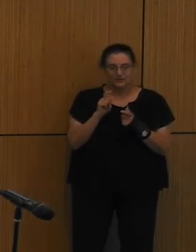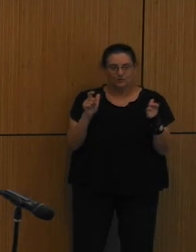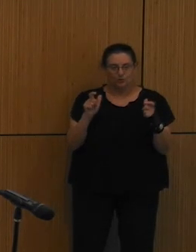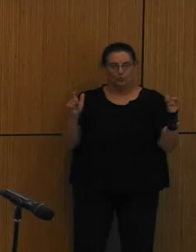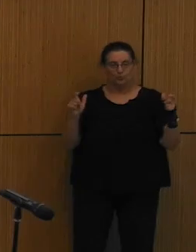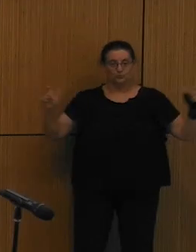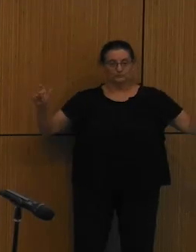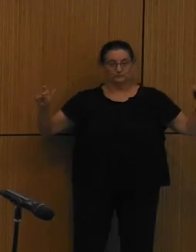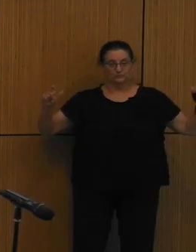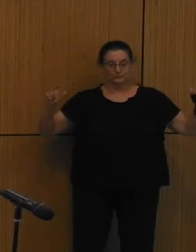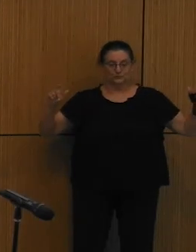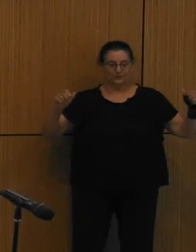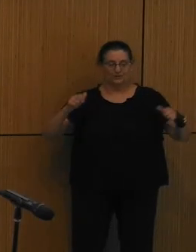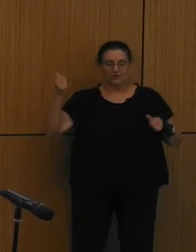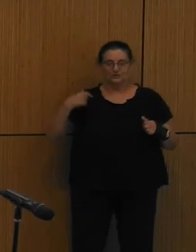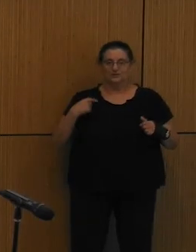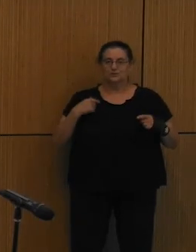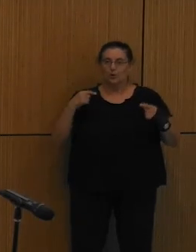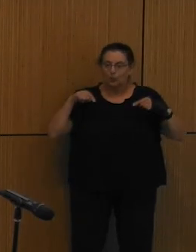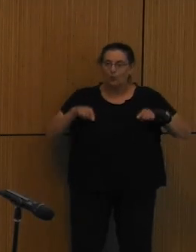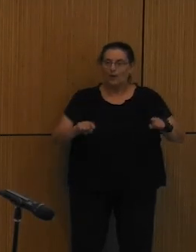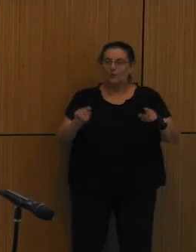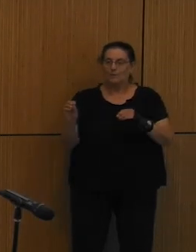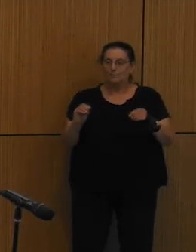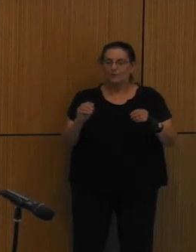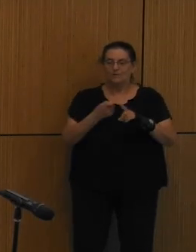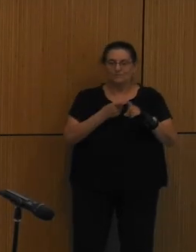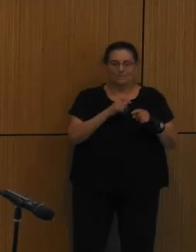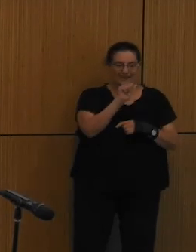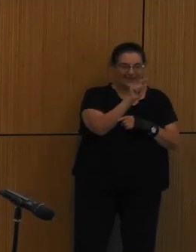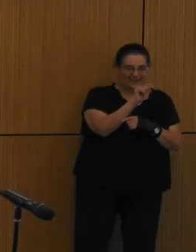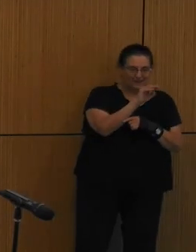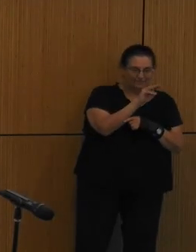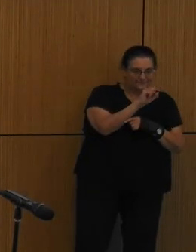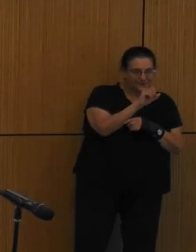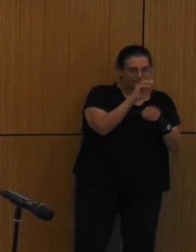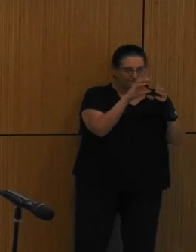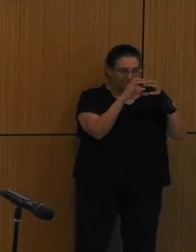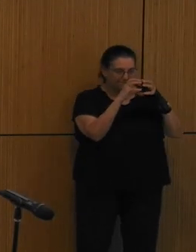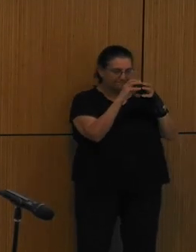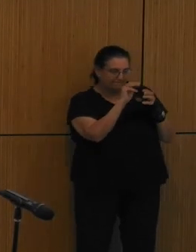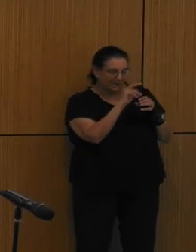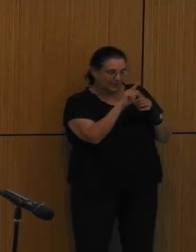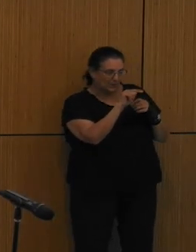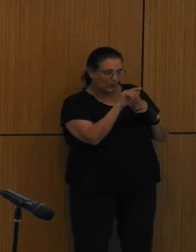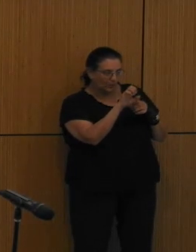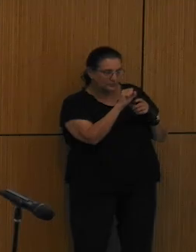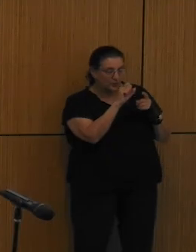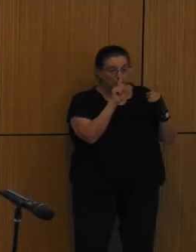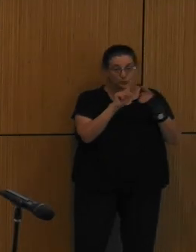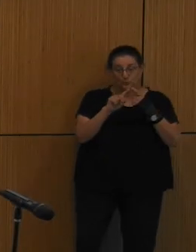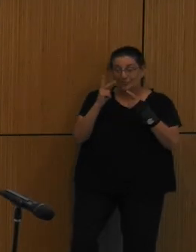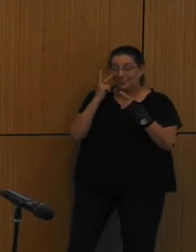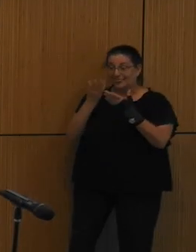So as we move, you're going to go from atoms and molecules all the way up to things you actually can see.